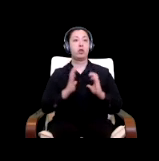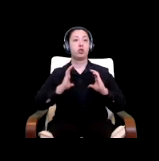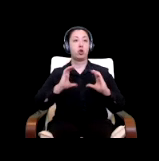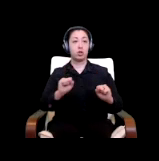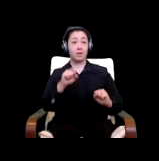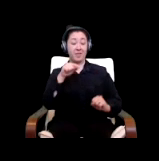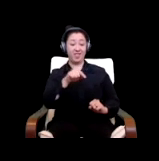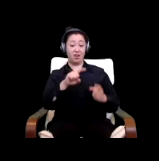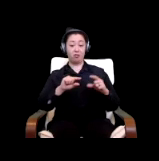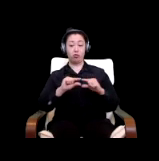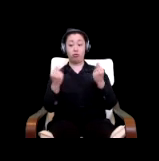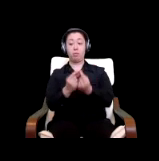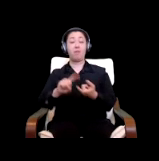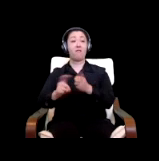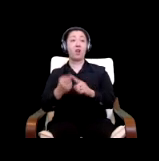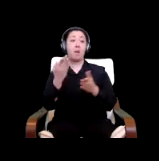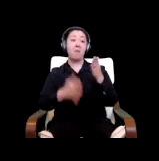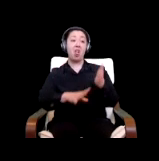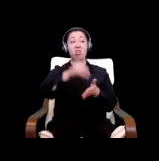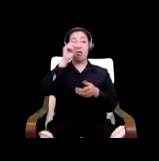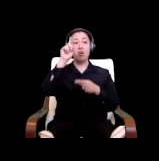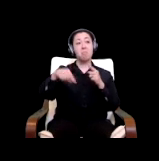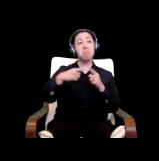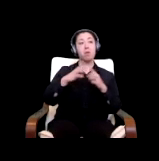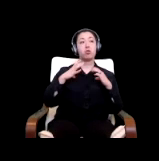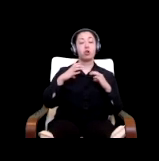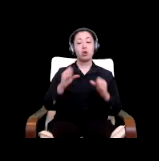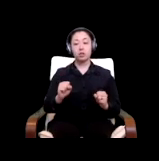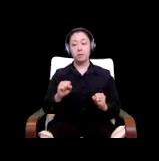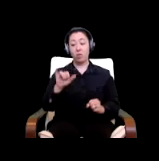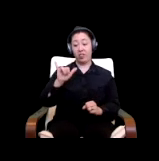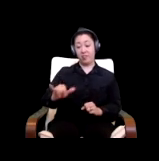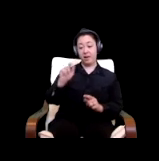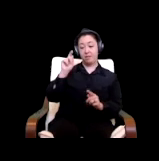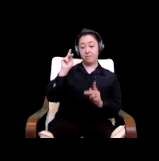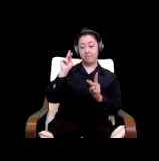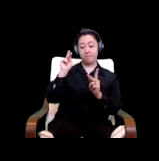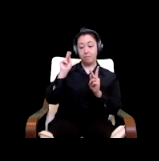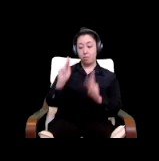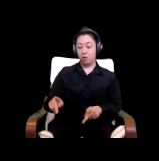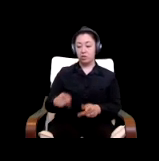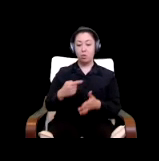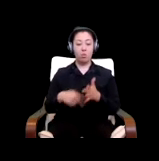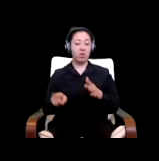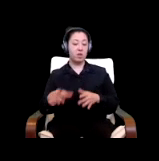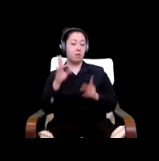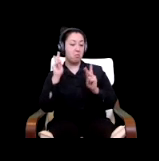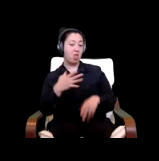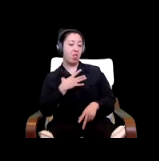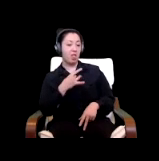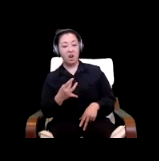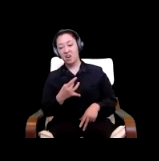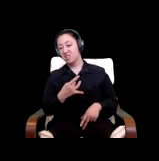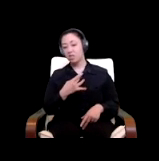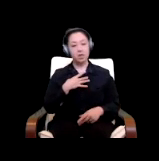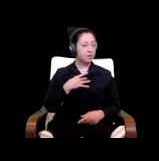and about the specific student and what they like and do not like. And they act as social